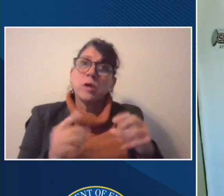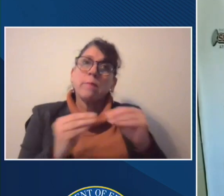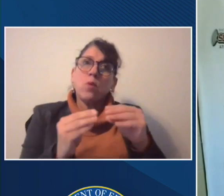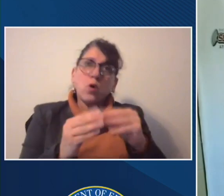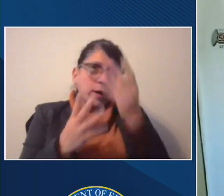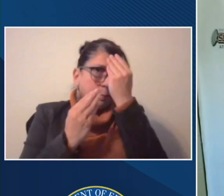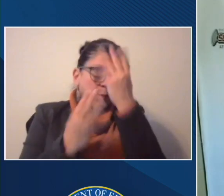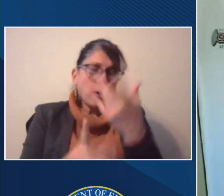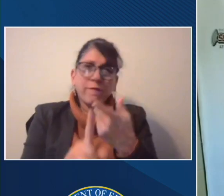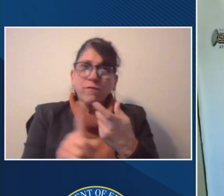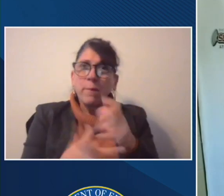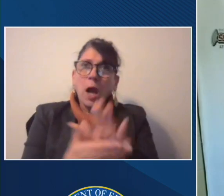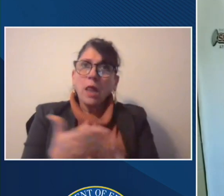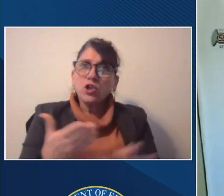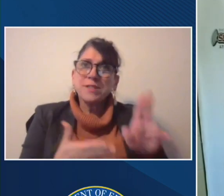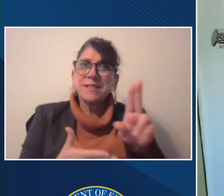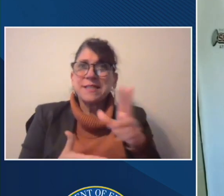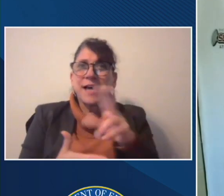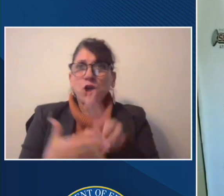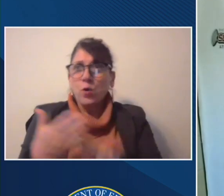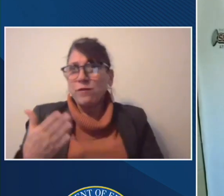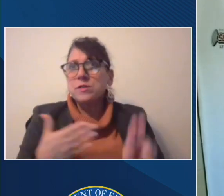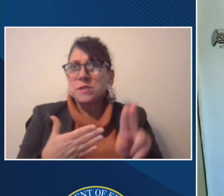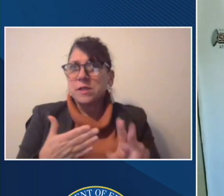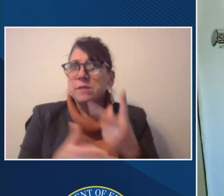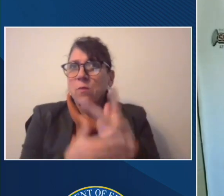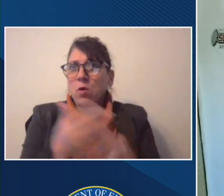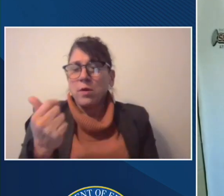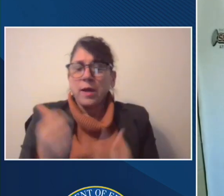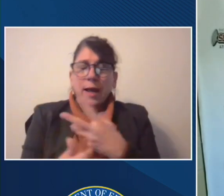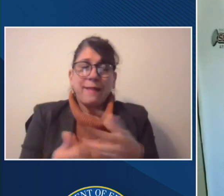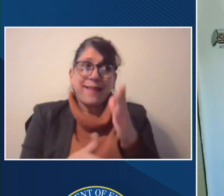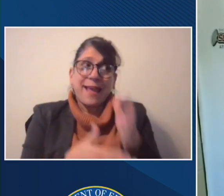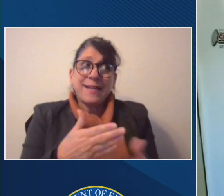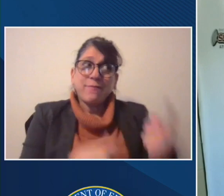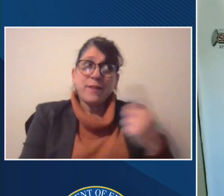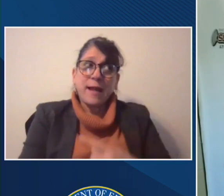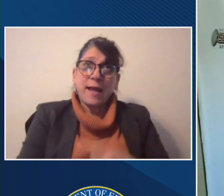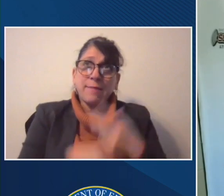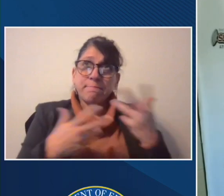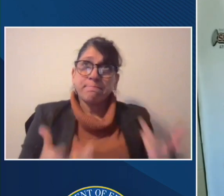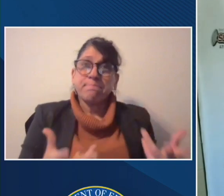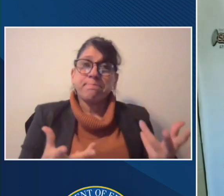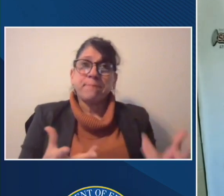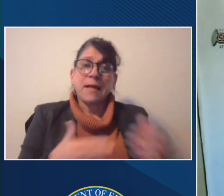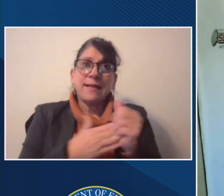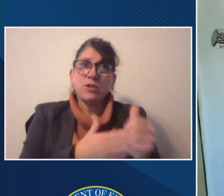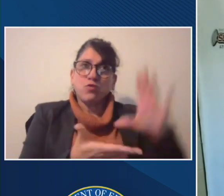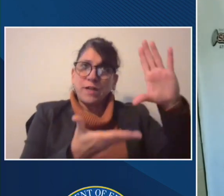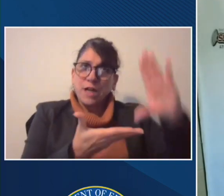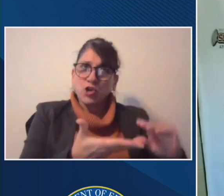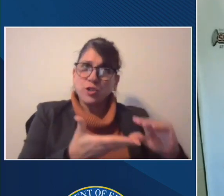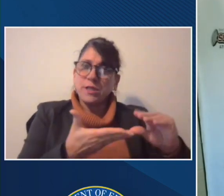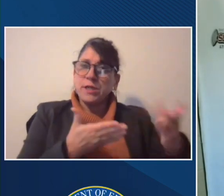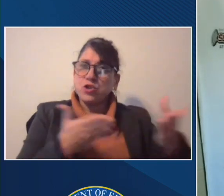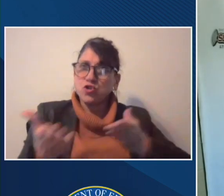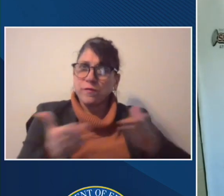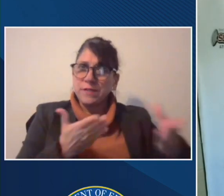colleges and universities. But and again, at the end of the day, it leads to a reduction in services that affect poor students.